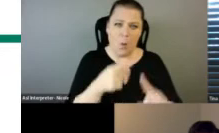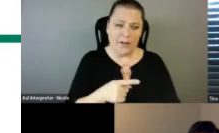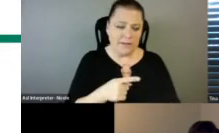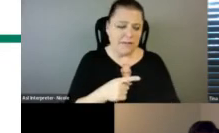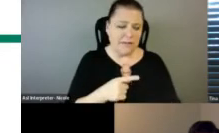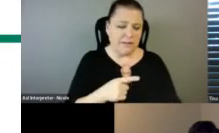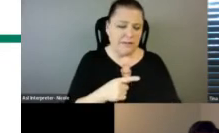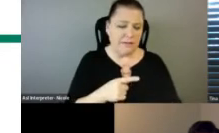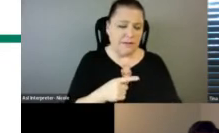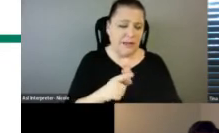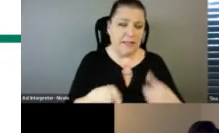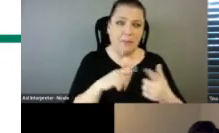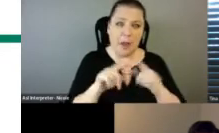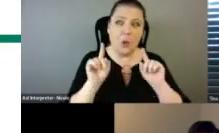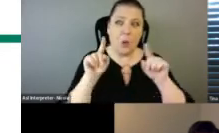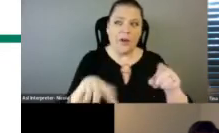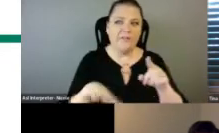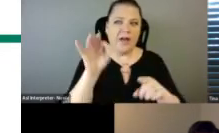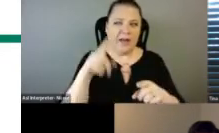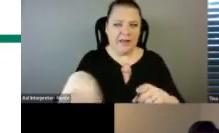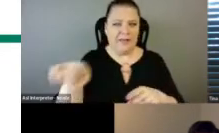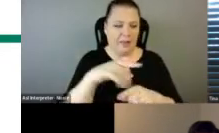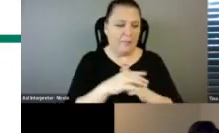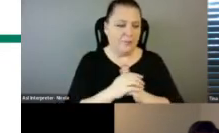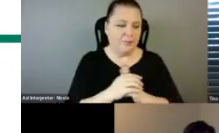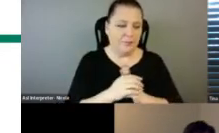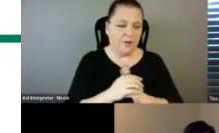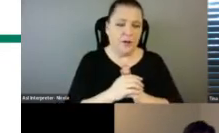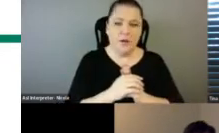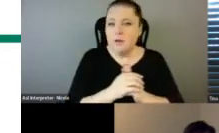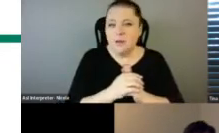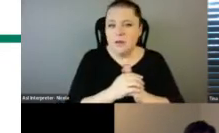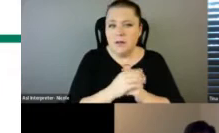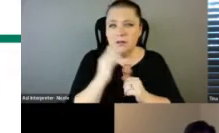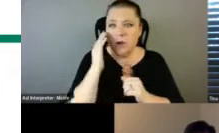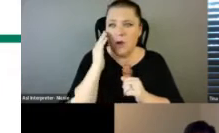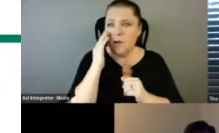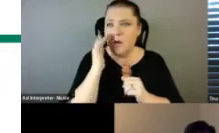there and finding them. So know that if you have a good